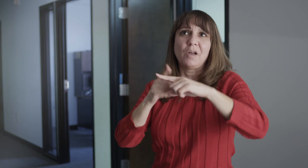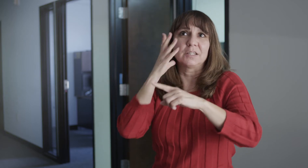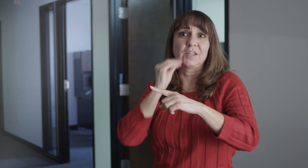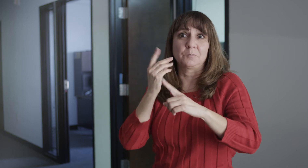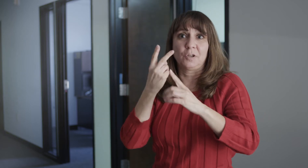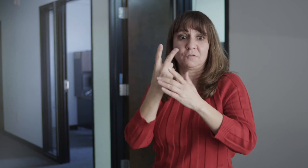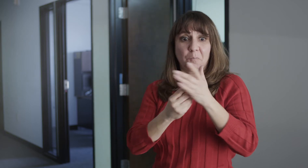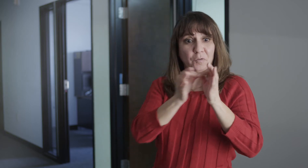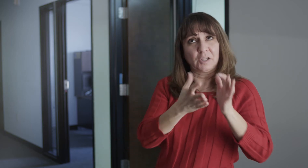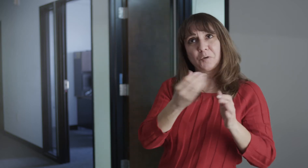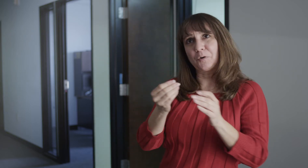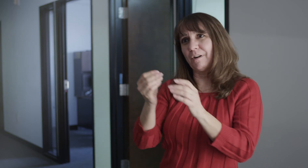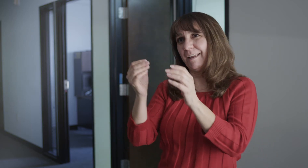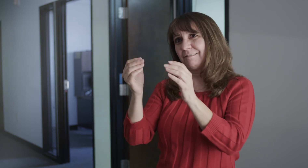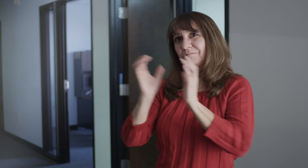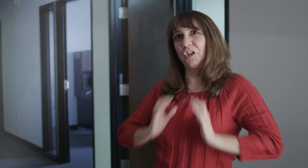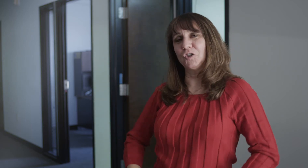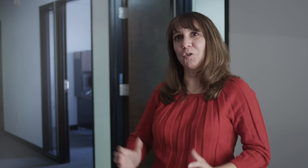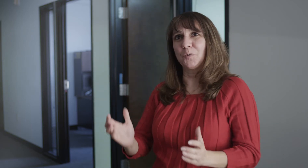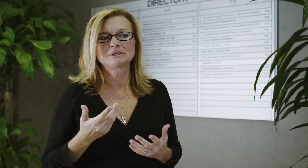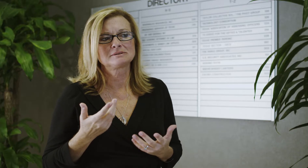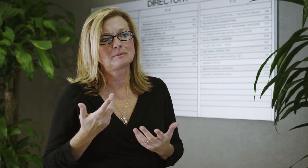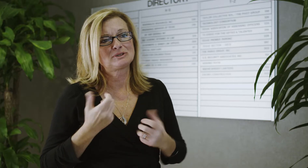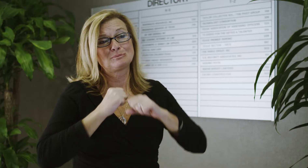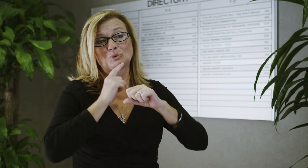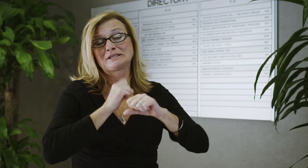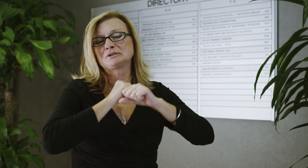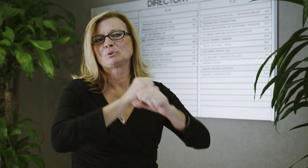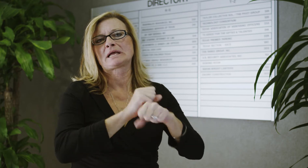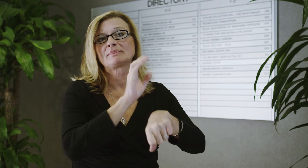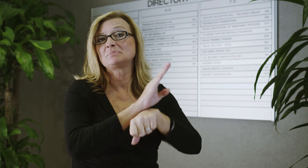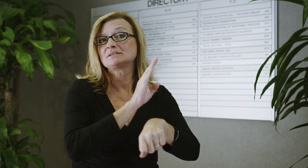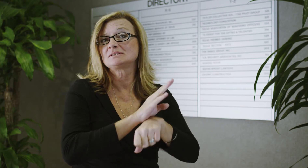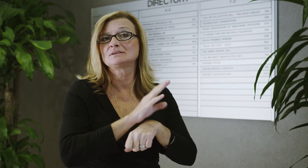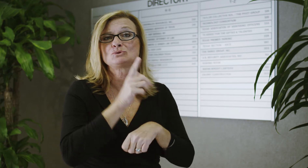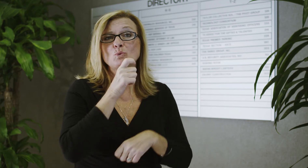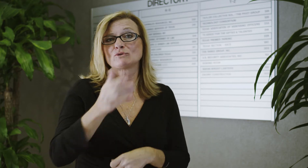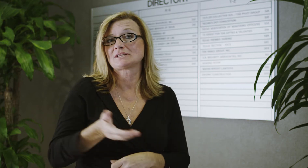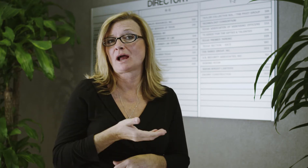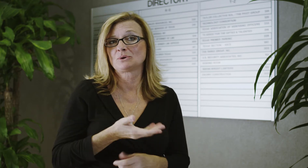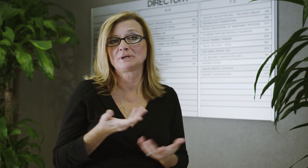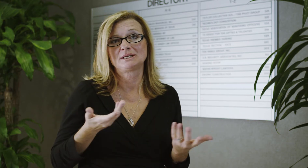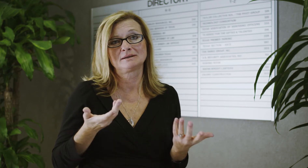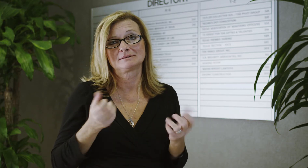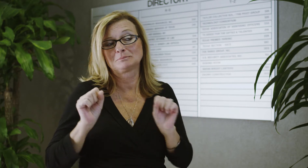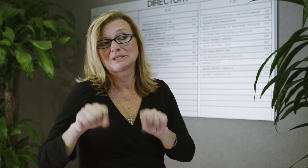It's not a positive experience for both the interpreter and the consumer. It's really to protect the business who hires the interpreter.